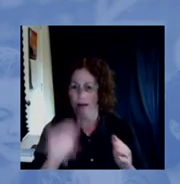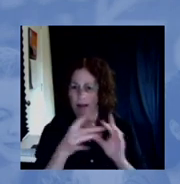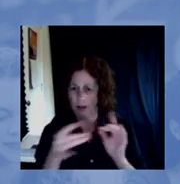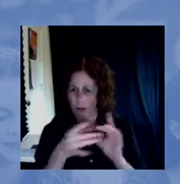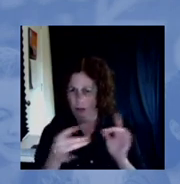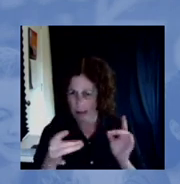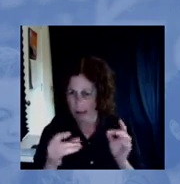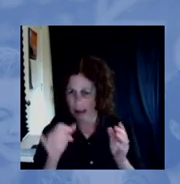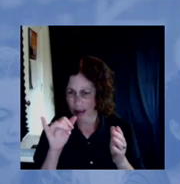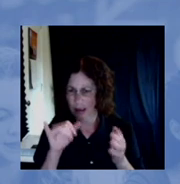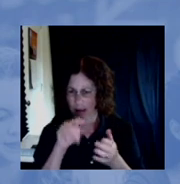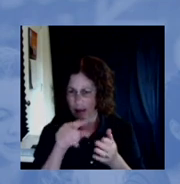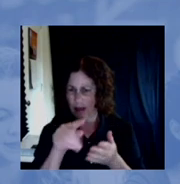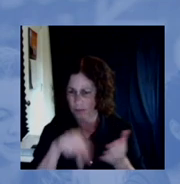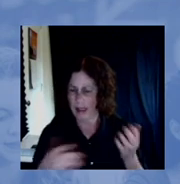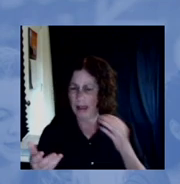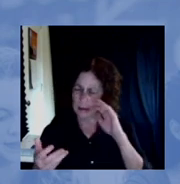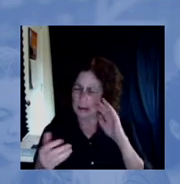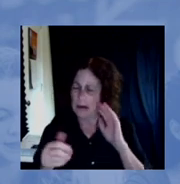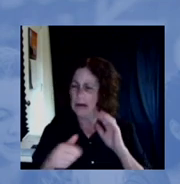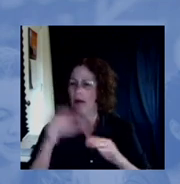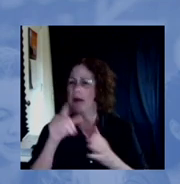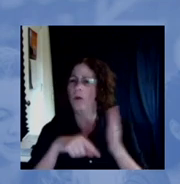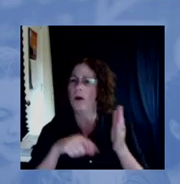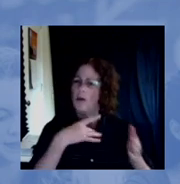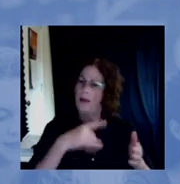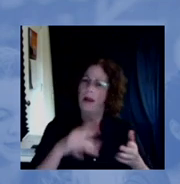AND THEN I SAID BEYOND DO YOU LIKE THE STORY YOU'RE READING, GUESS WHAT? YOU'RE THE AUTHOR